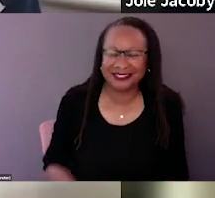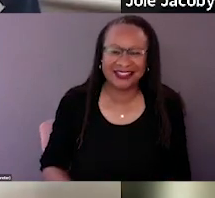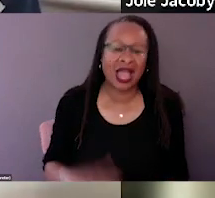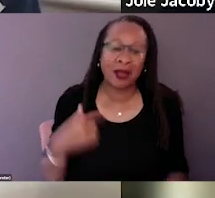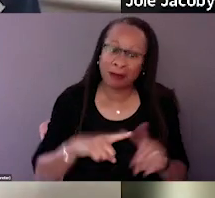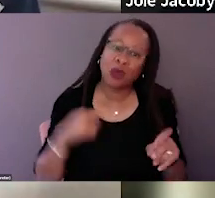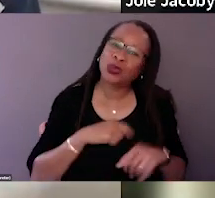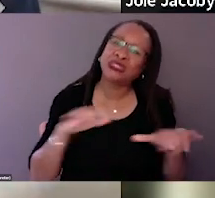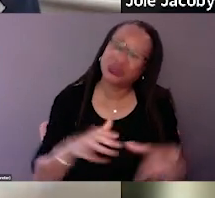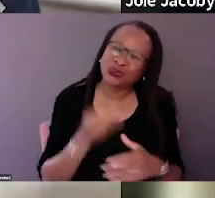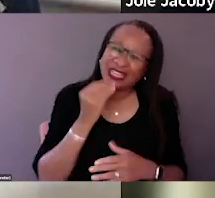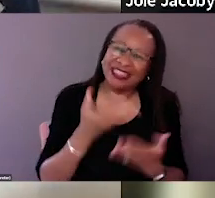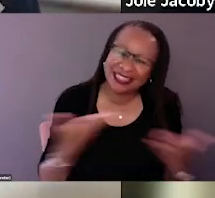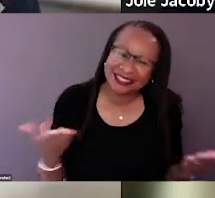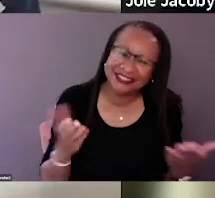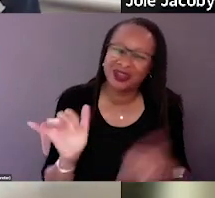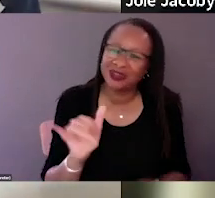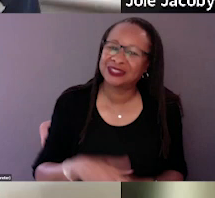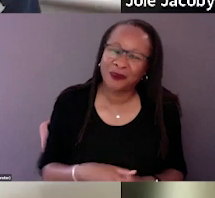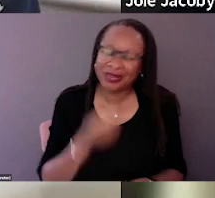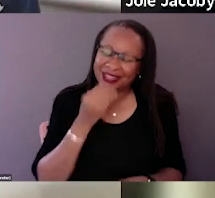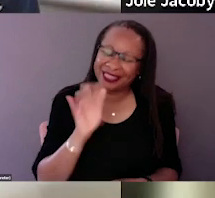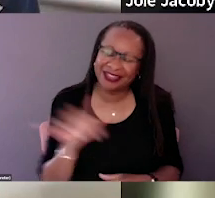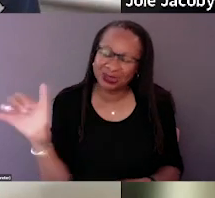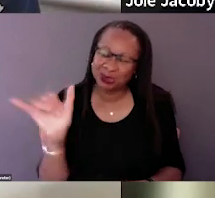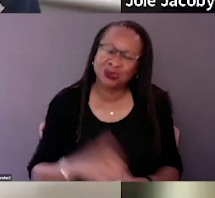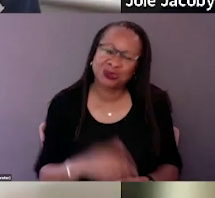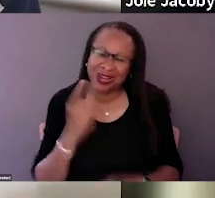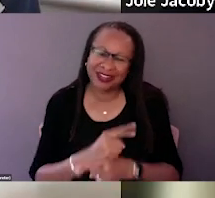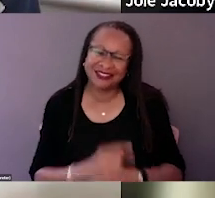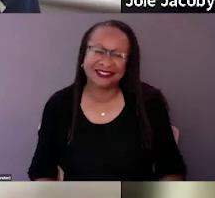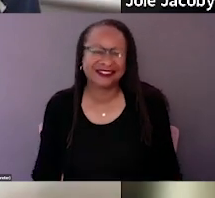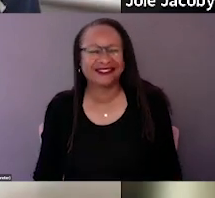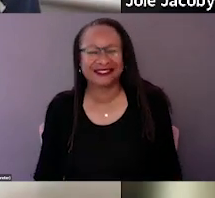It's both of them. Like, it's whatever, yeah. And also, the idea too was